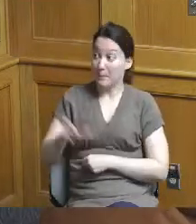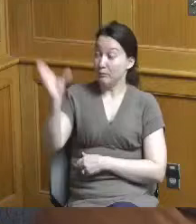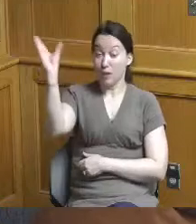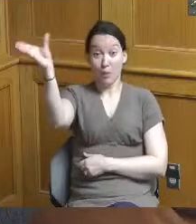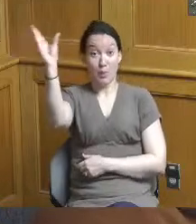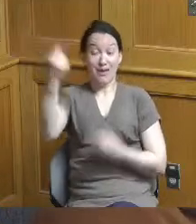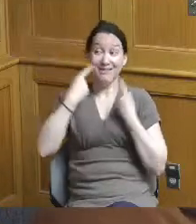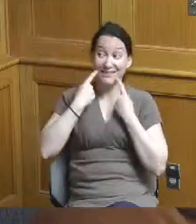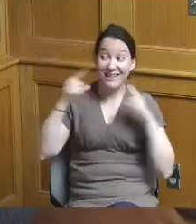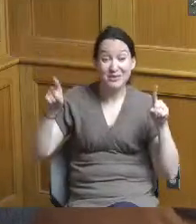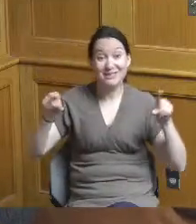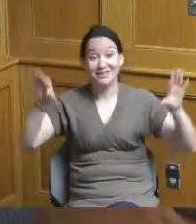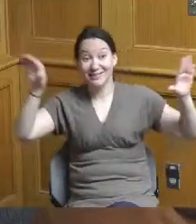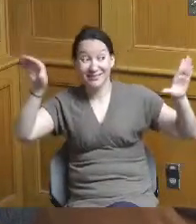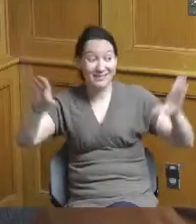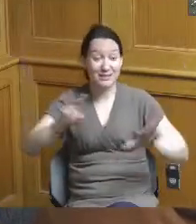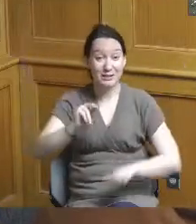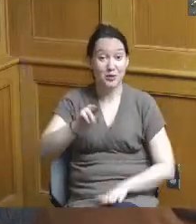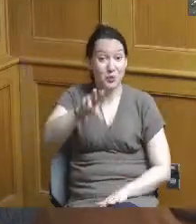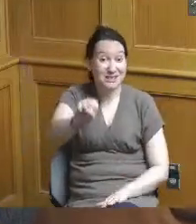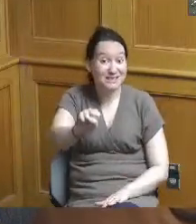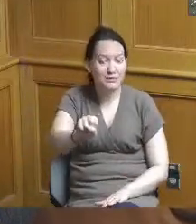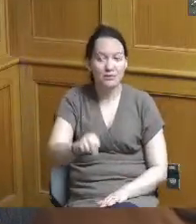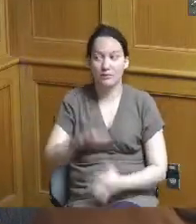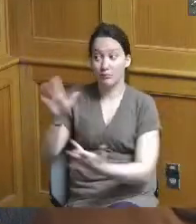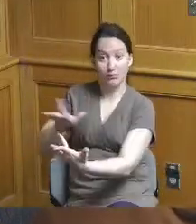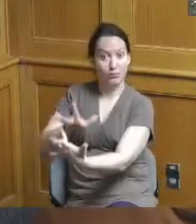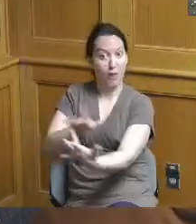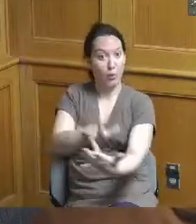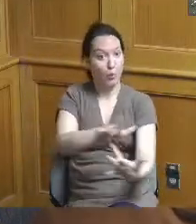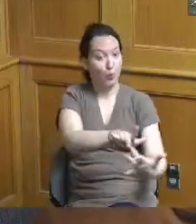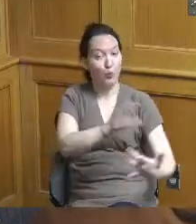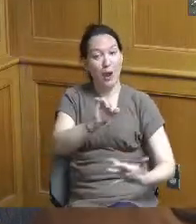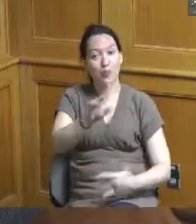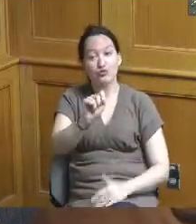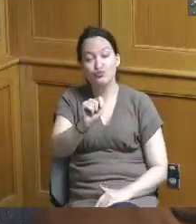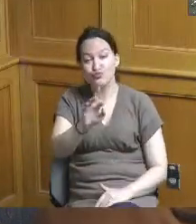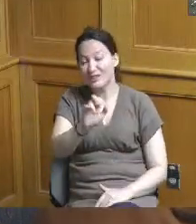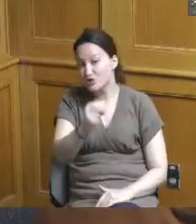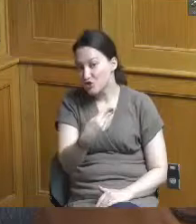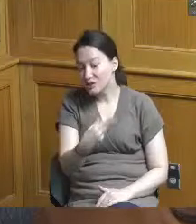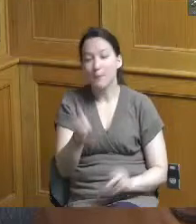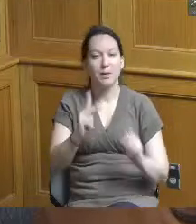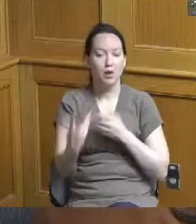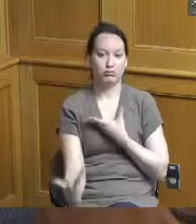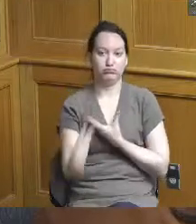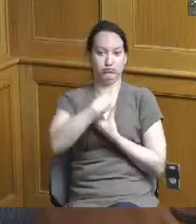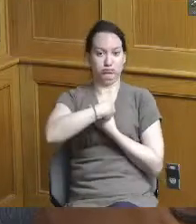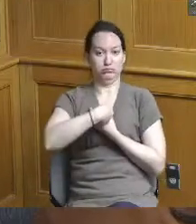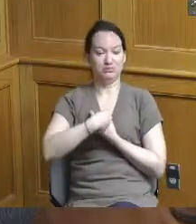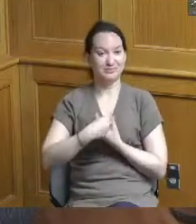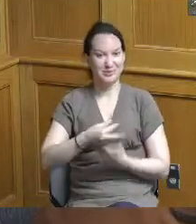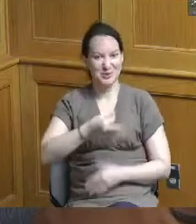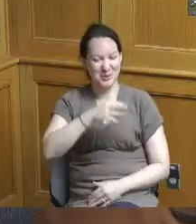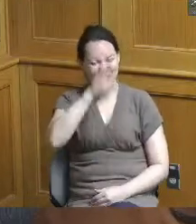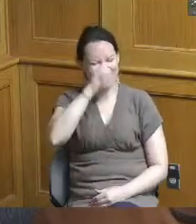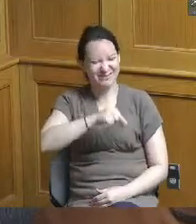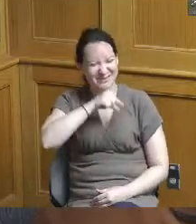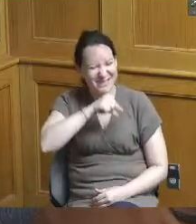to announce it Outreach for people to participate and then we have these holidays so it makes it